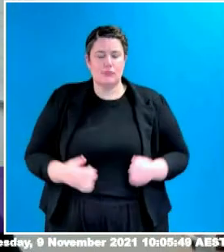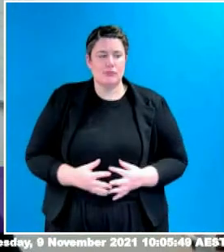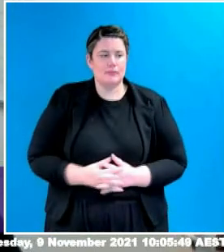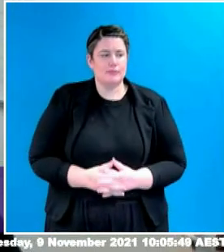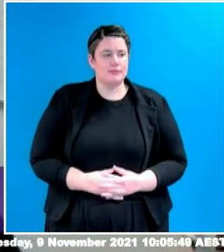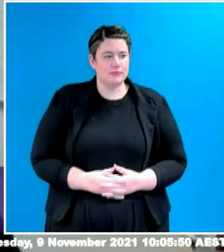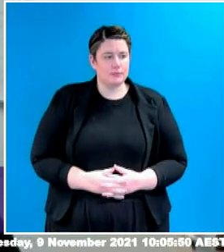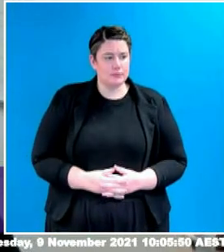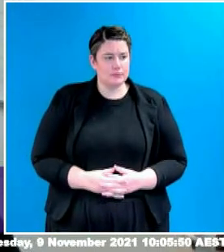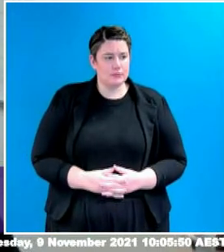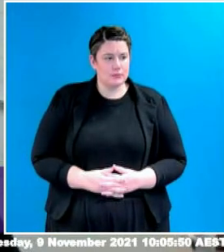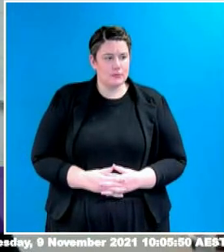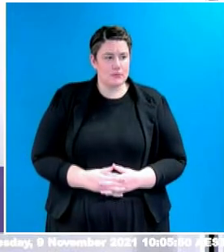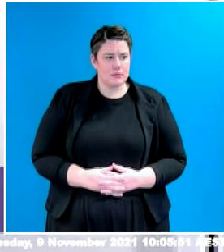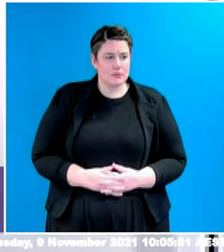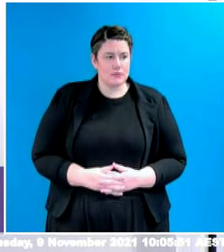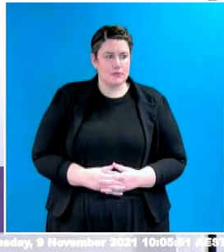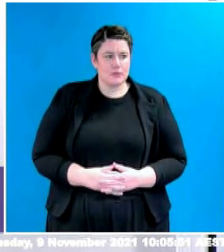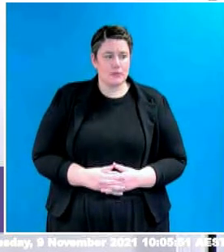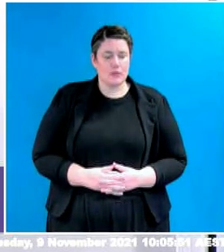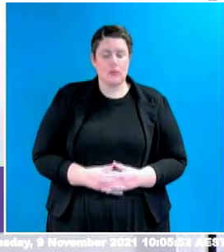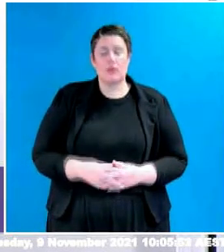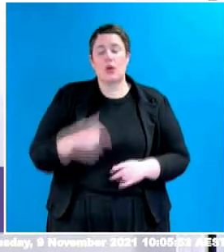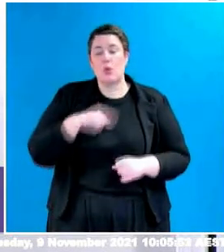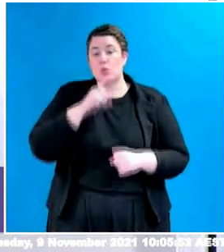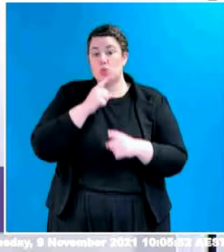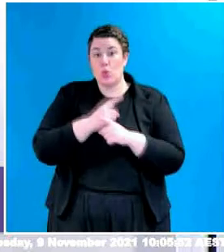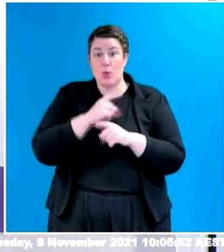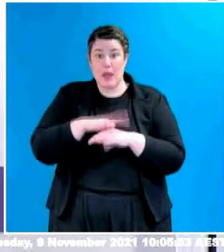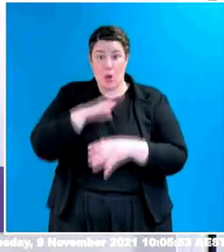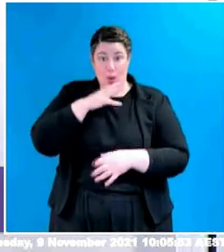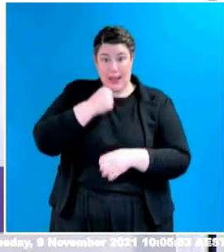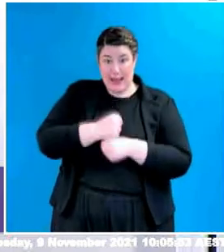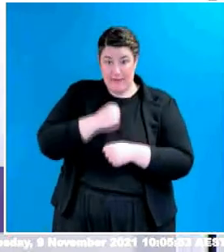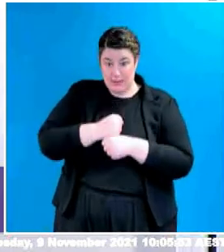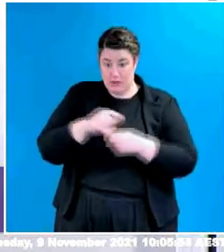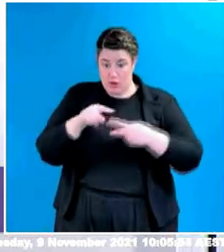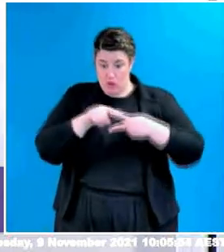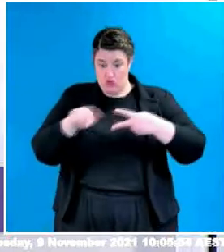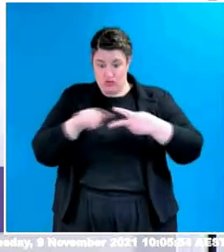I want to turn then to the three arms of government and the experience in the ACT.